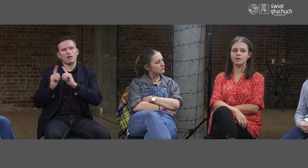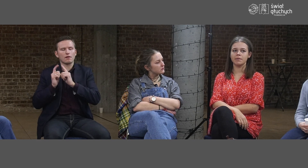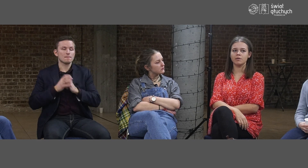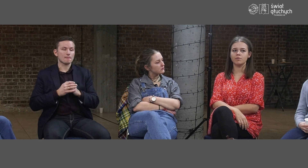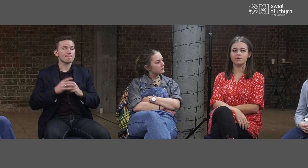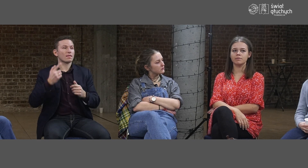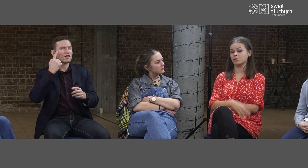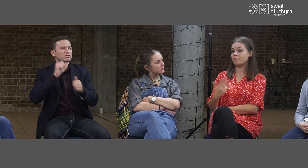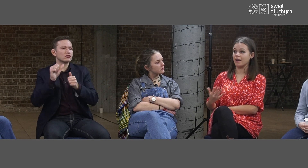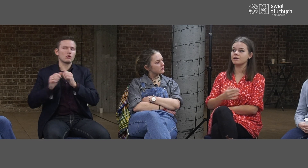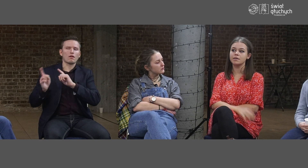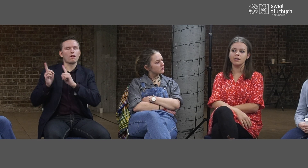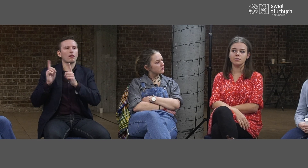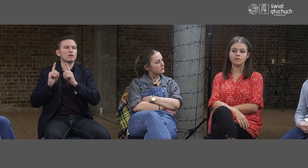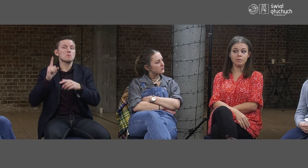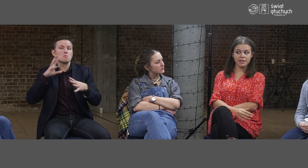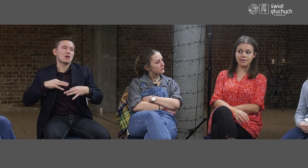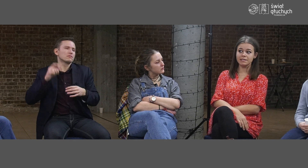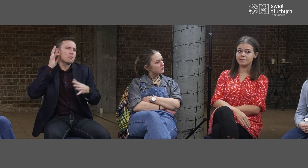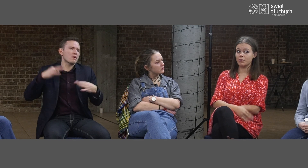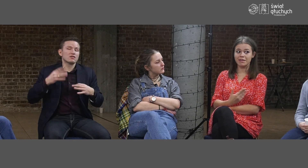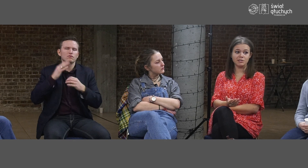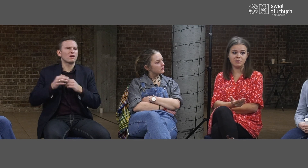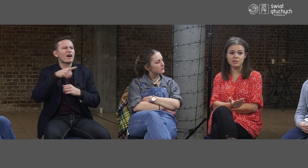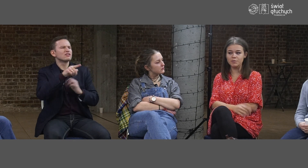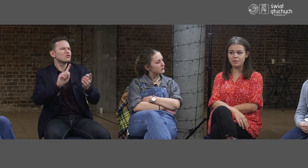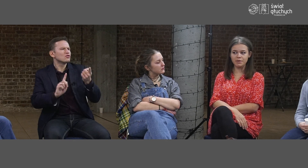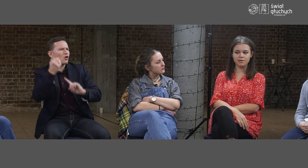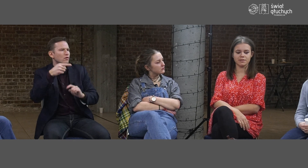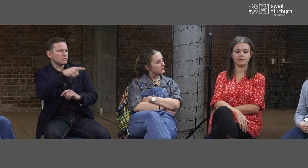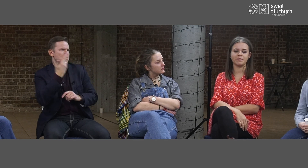a woman or man will ask, "Where are you from? You speak Polish so well."